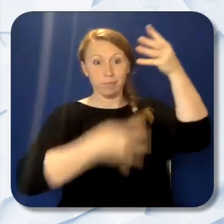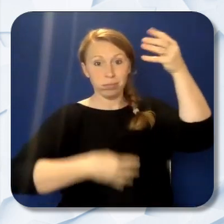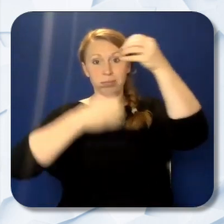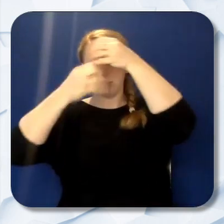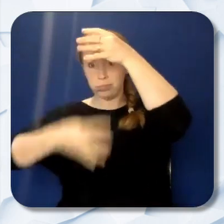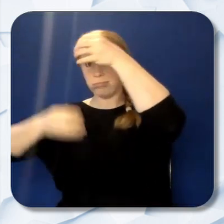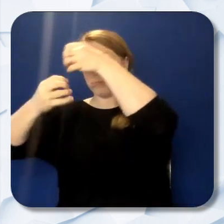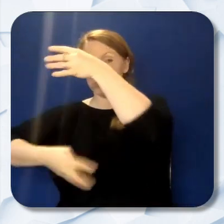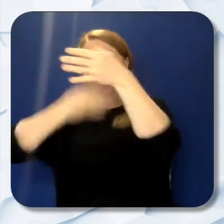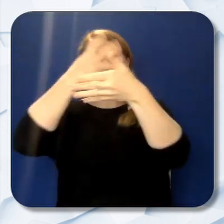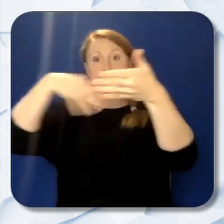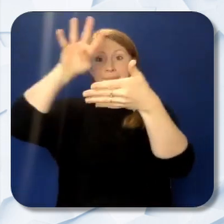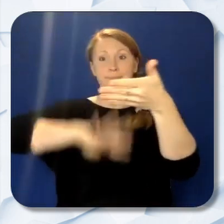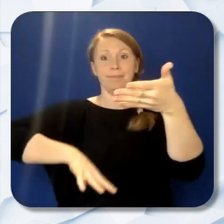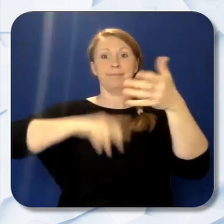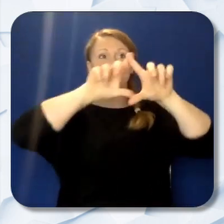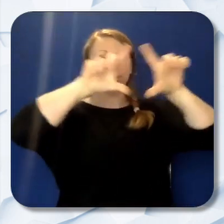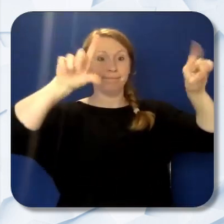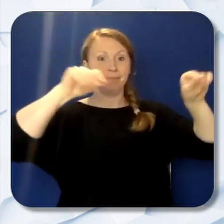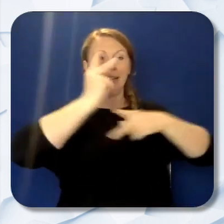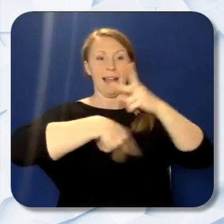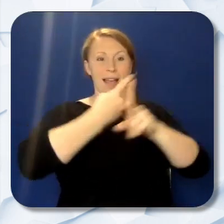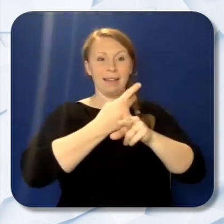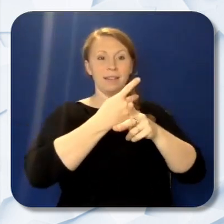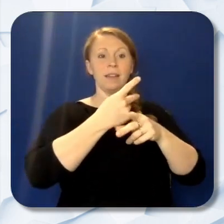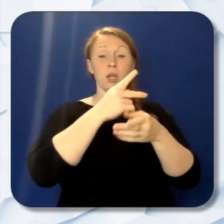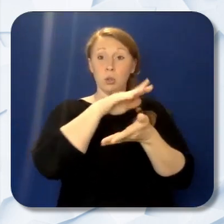right here in this first box That's schools. Um. K. Through twelve schools. Um. And also,